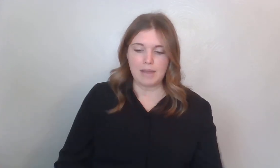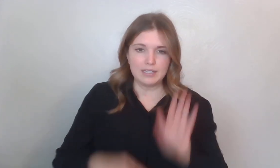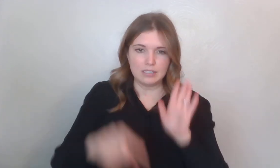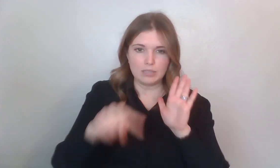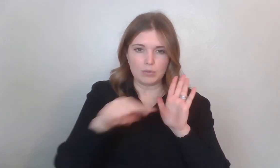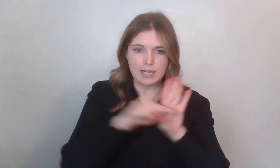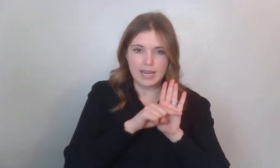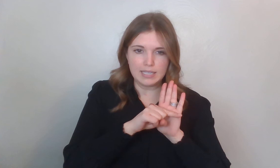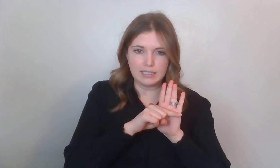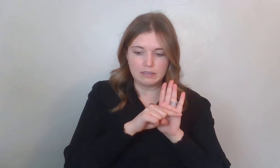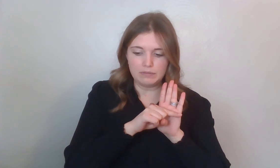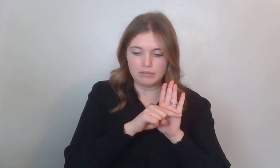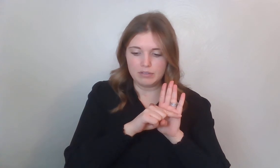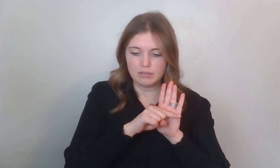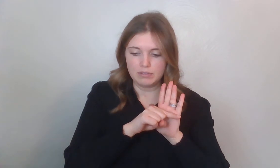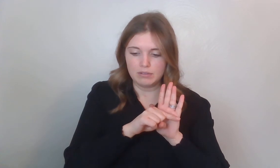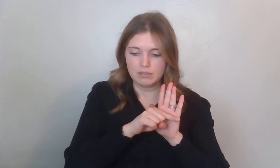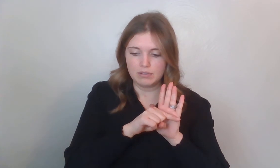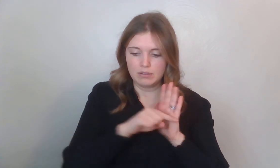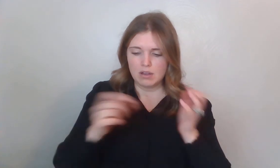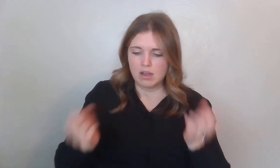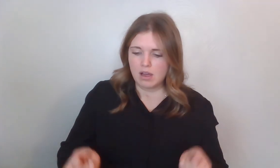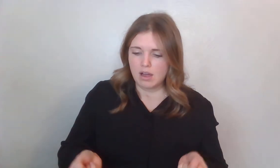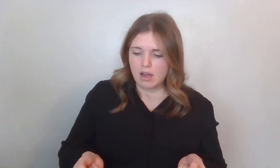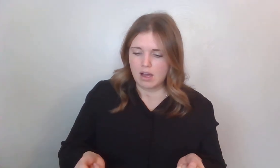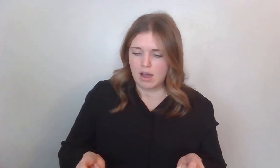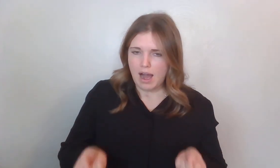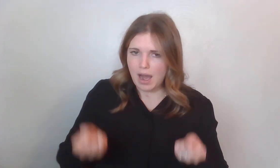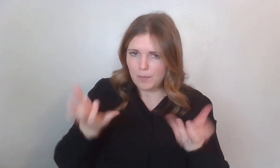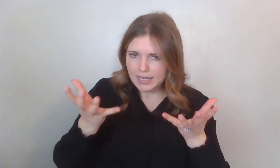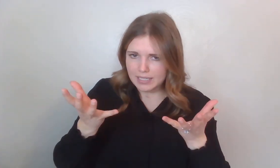MINUS or NEGATIVE HOW MANY?